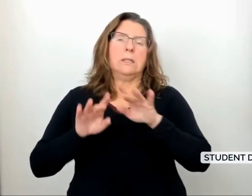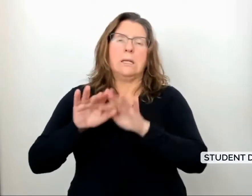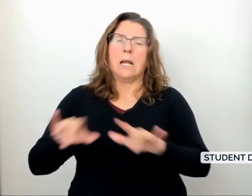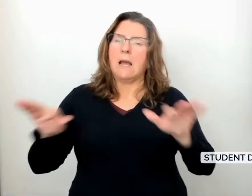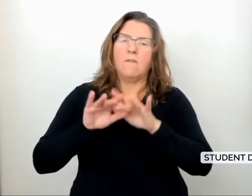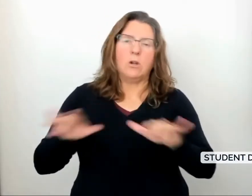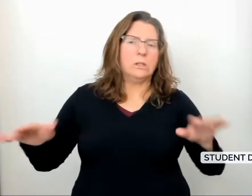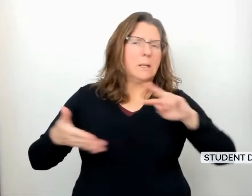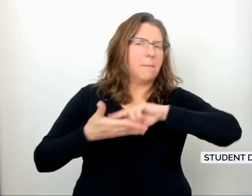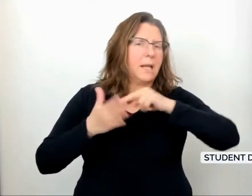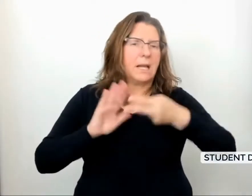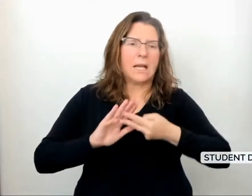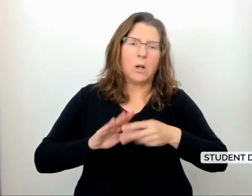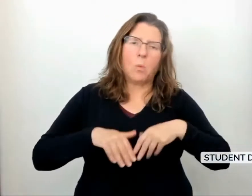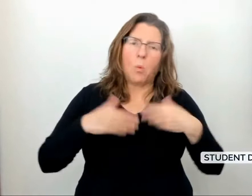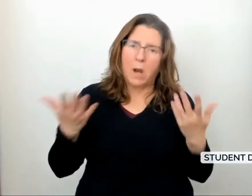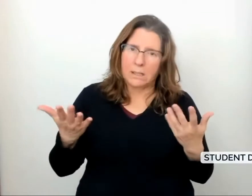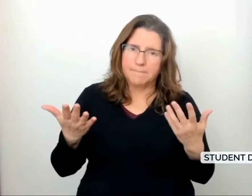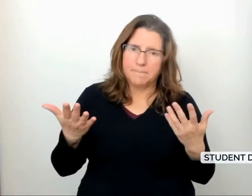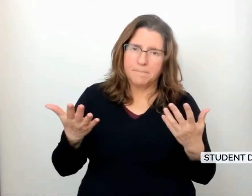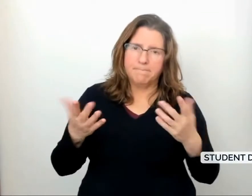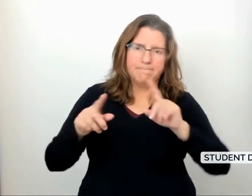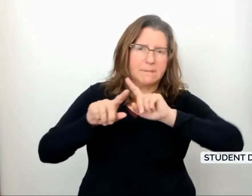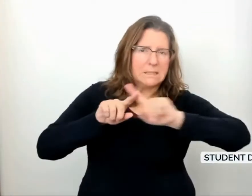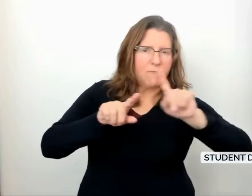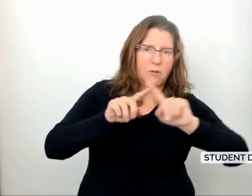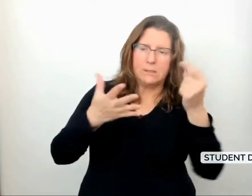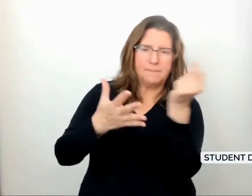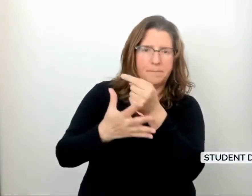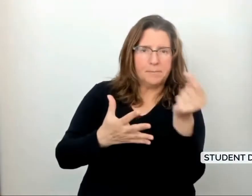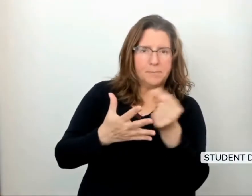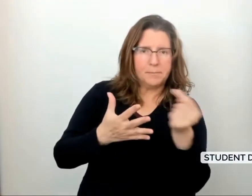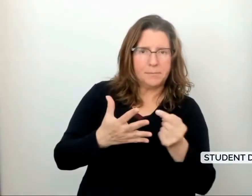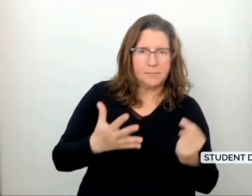Let's look more closely at what we mean by student diversity.